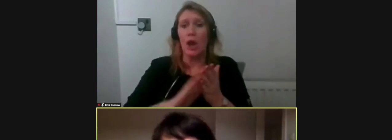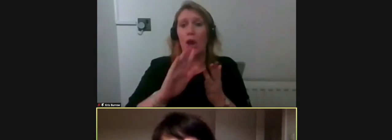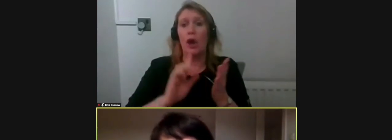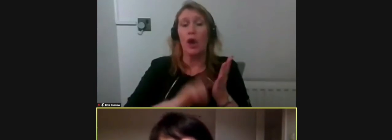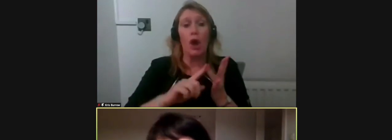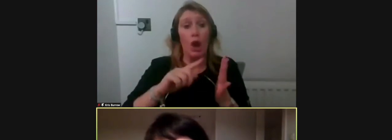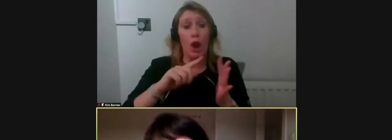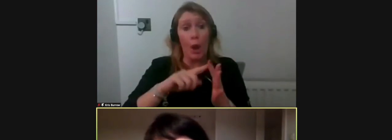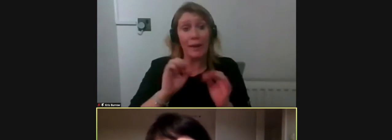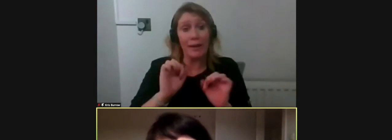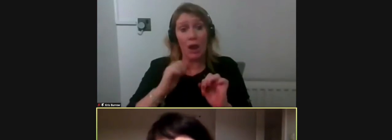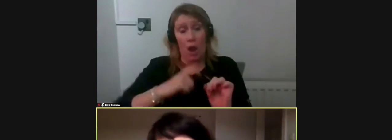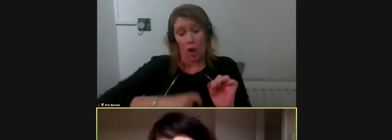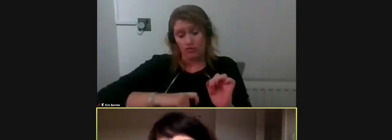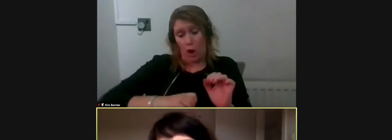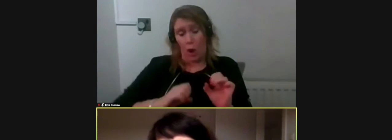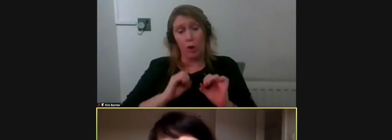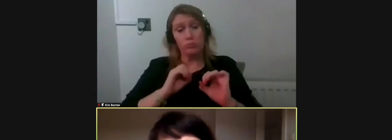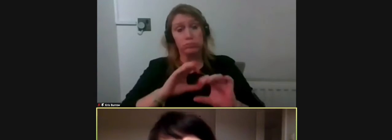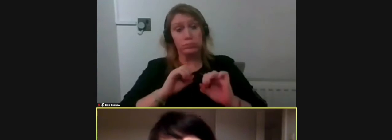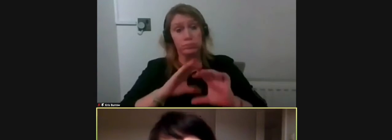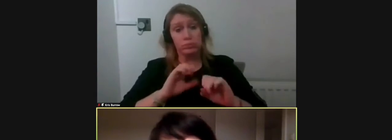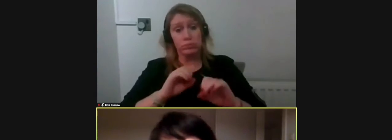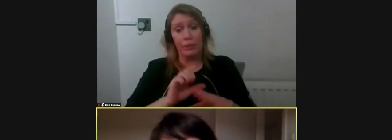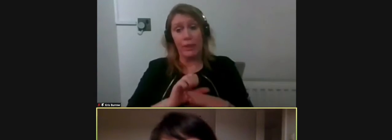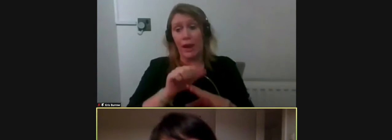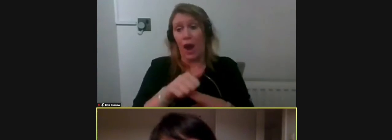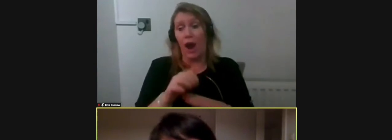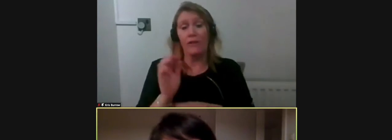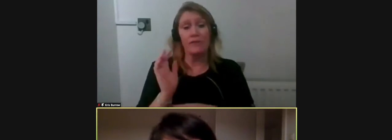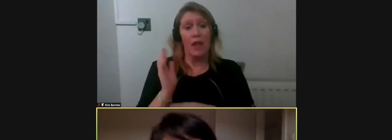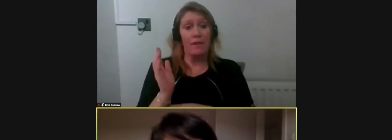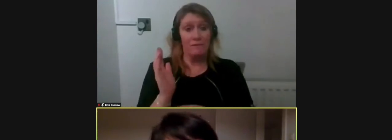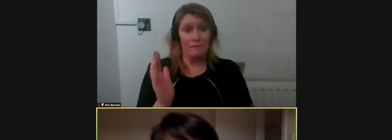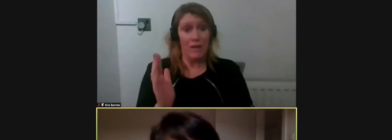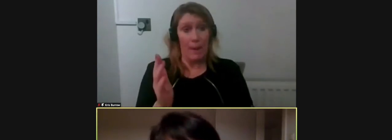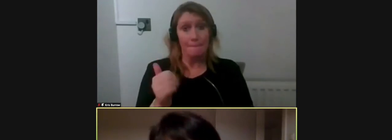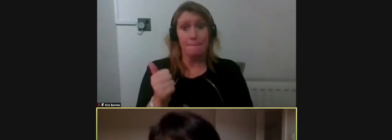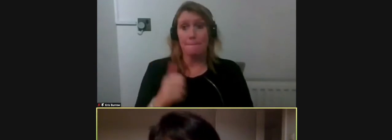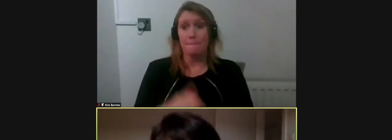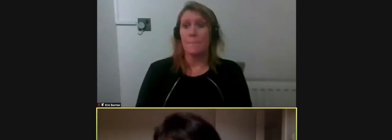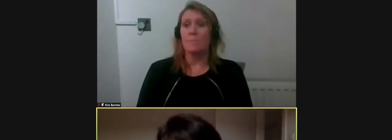video I recognise that it's now half seven. So, Chloe.